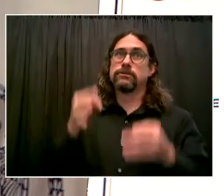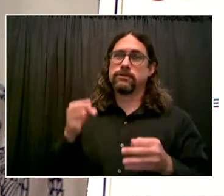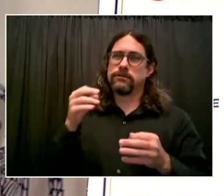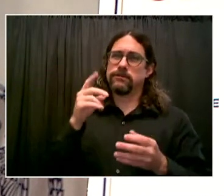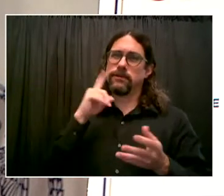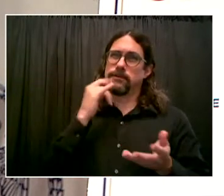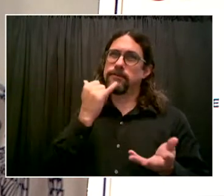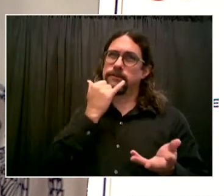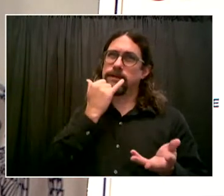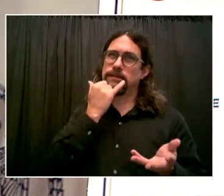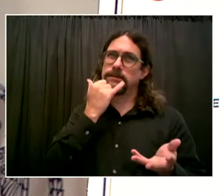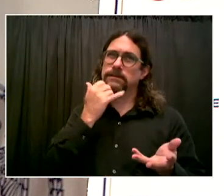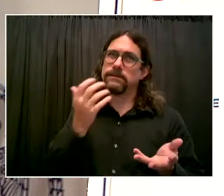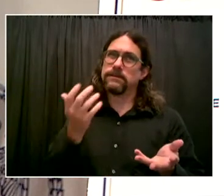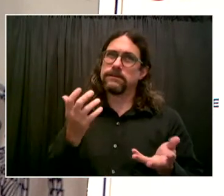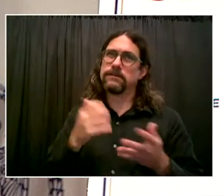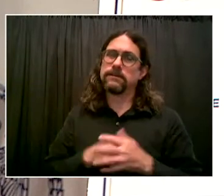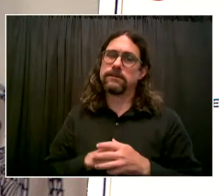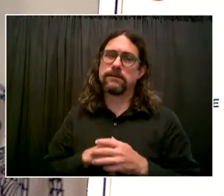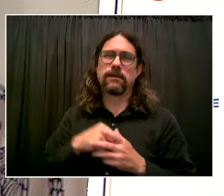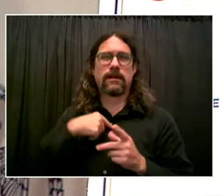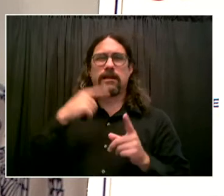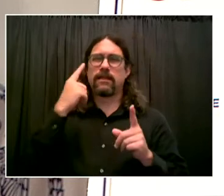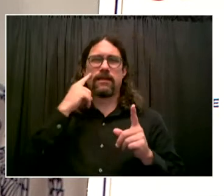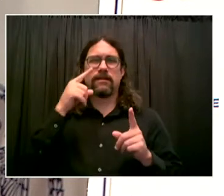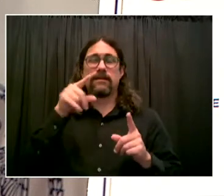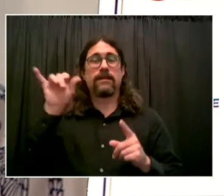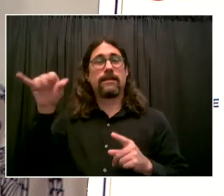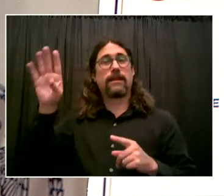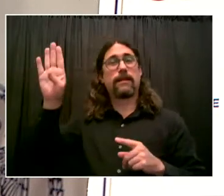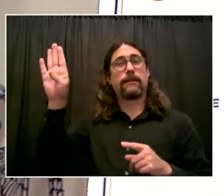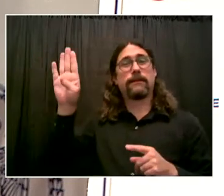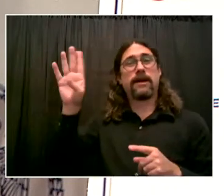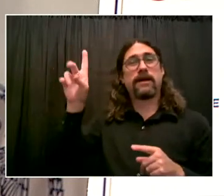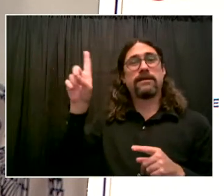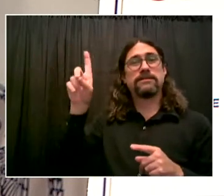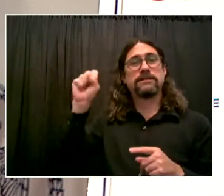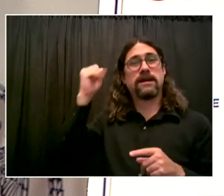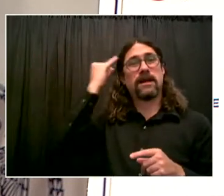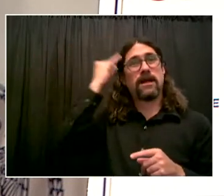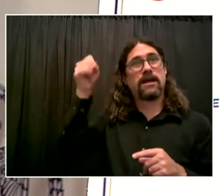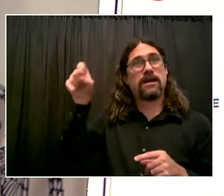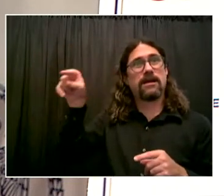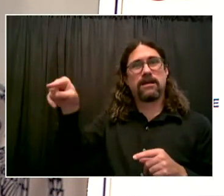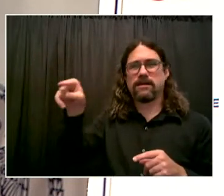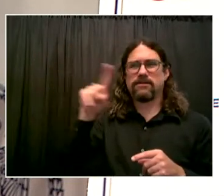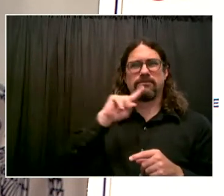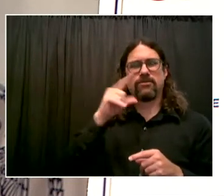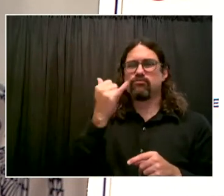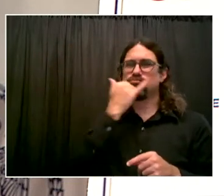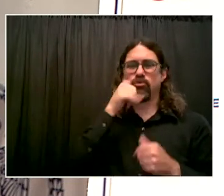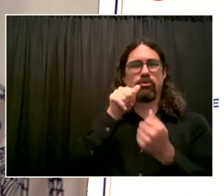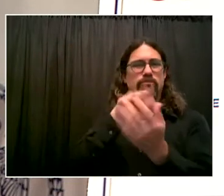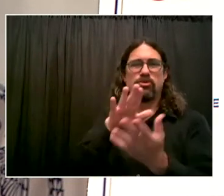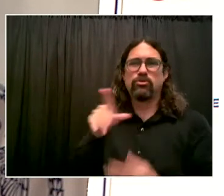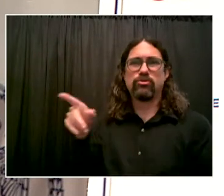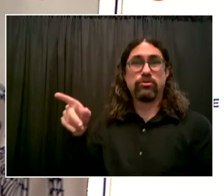MOVEMENT THAT WILL UNDERLINE PEACE IF YOU